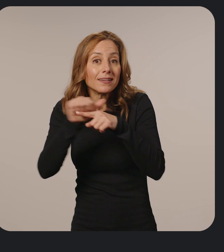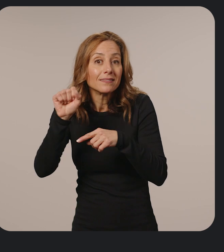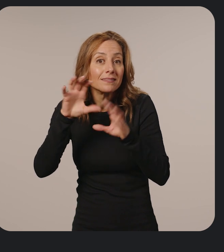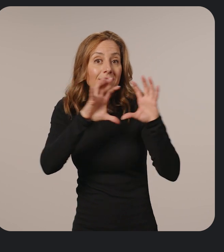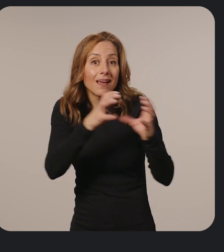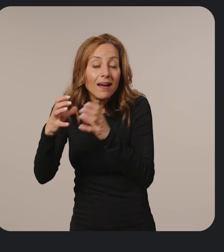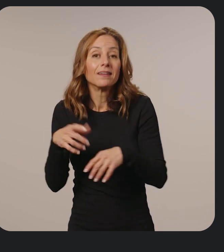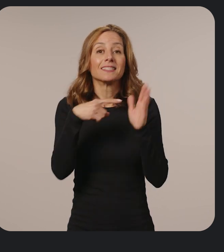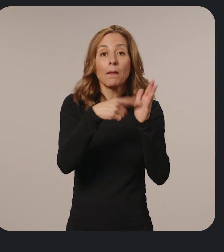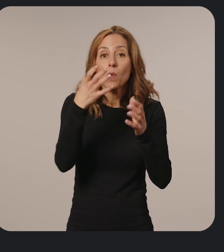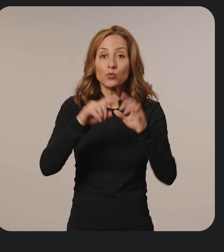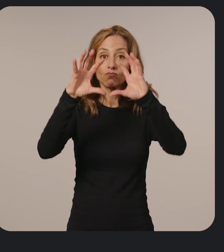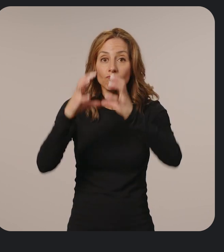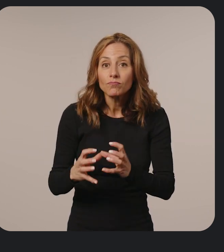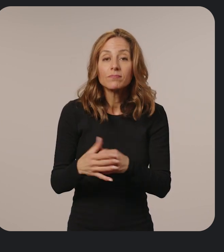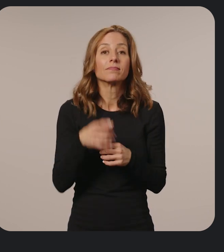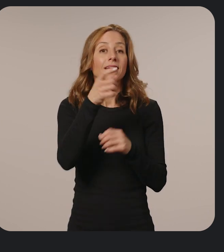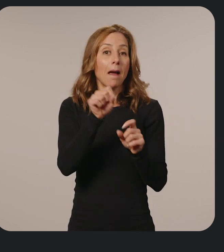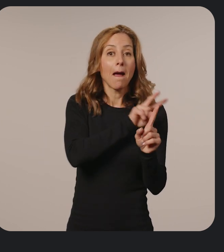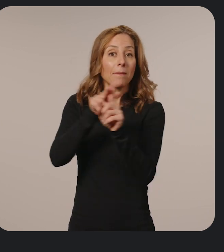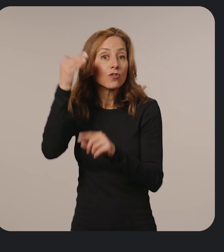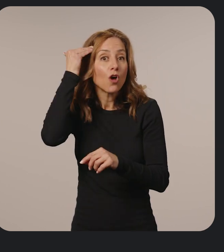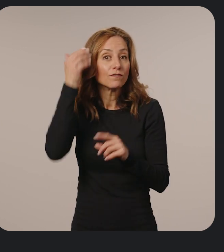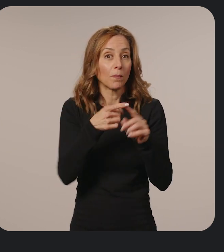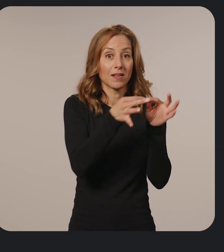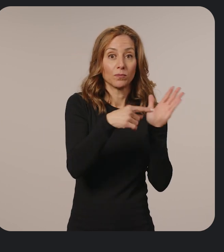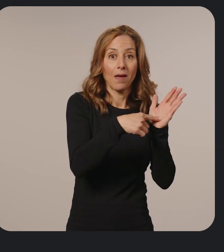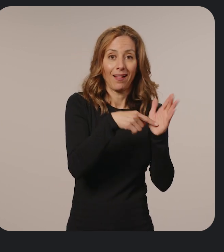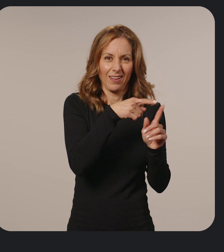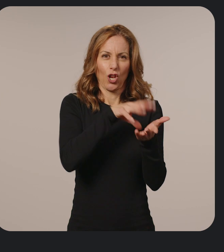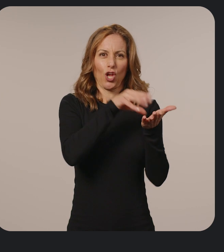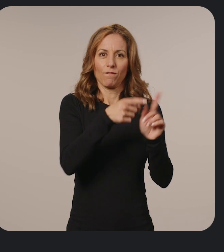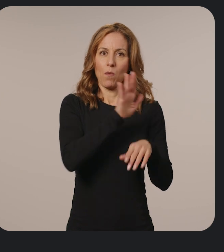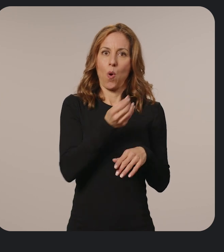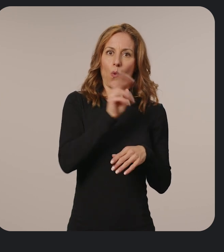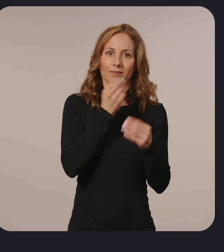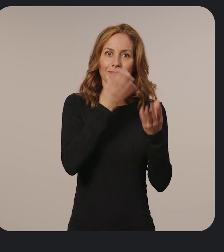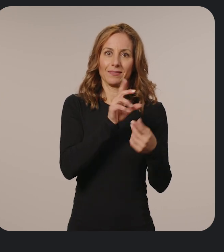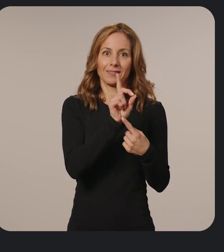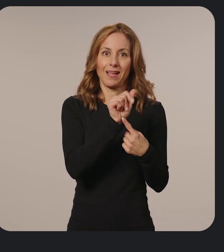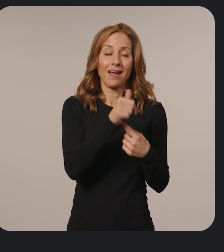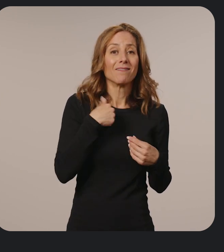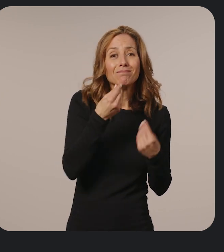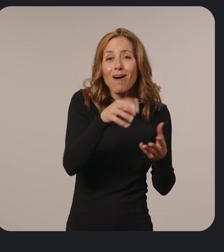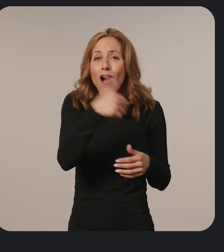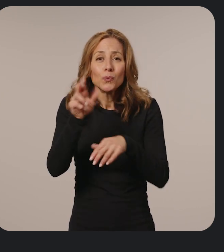learned on your own data. Now there are many additional use cases for embeddings. And these range from information retrieval to recommendations to question-answering.